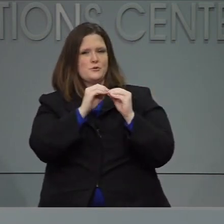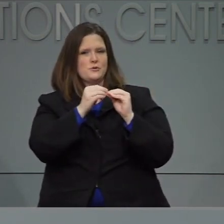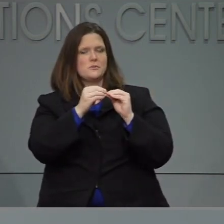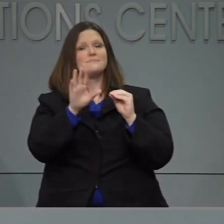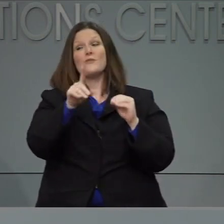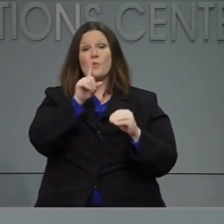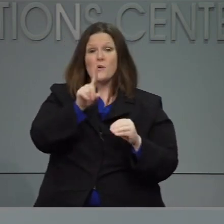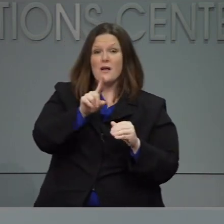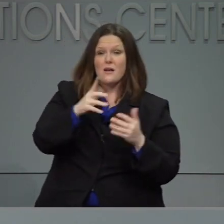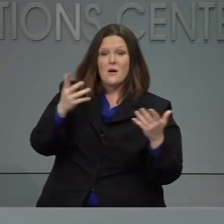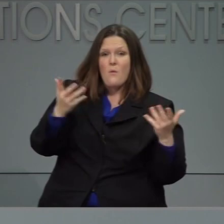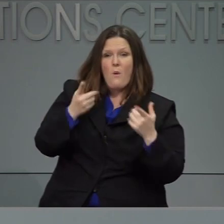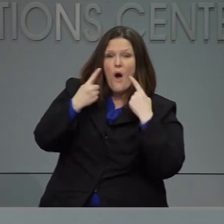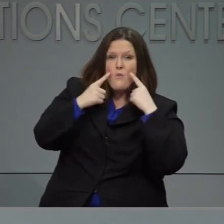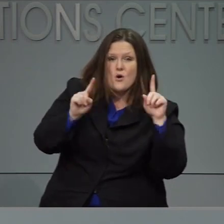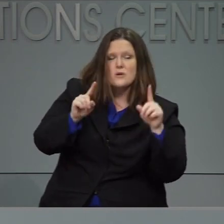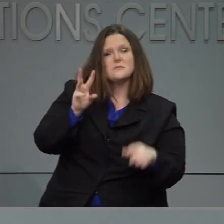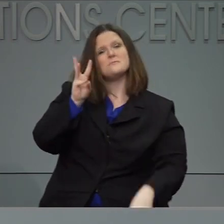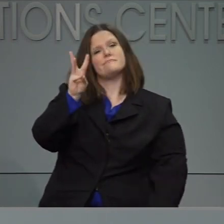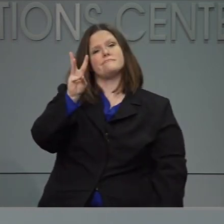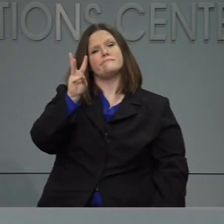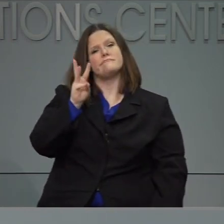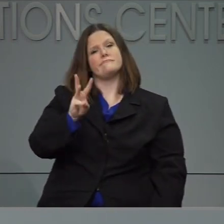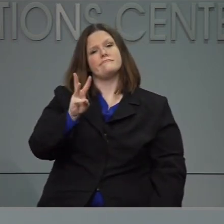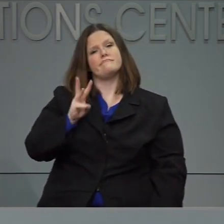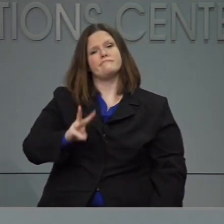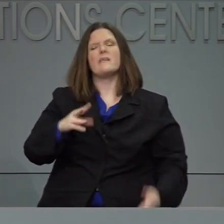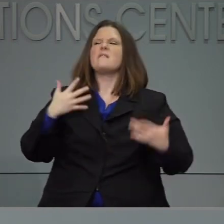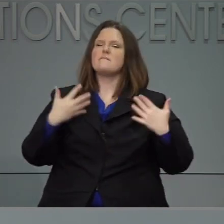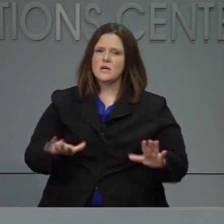WE KNOW WHAT WORKS IT'S THE 3 W'S SO WE CONTINUE TO DO THE 3